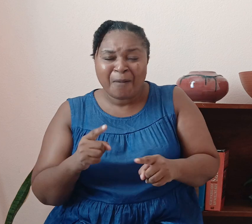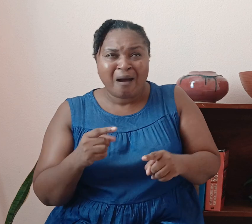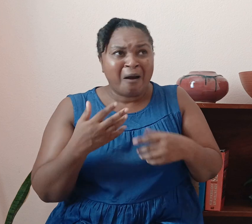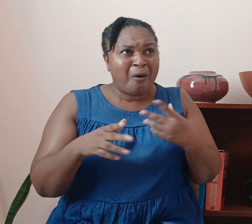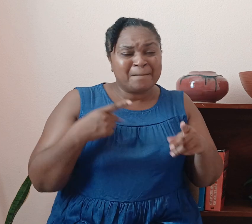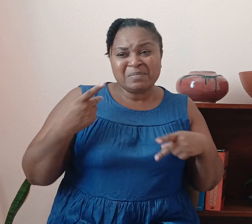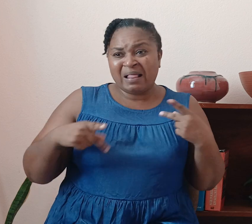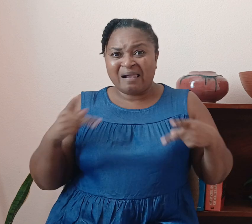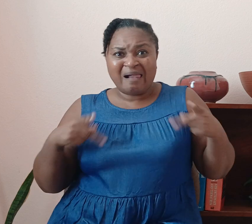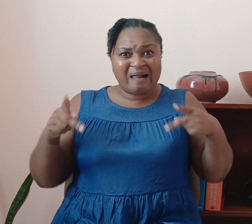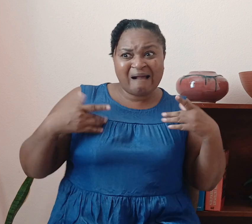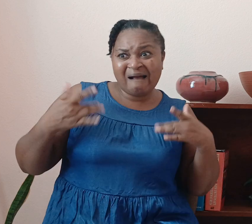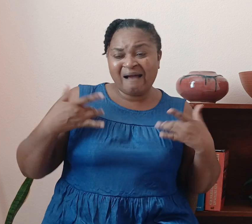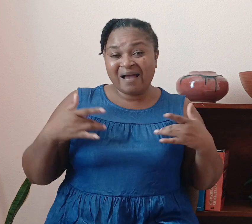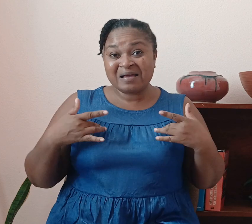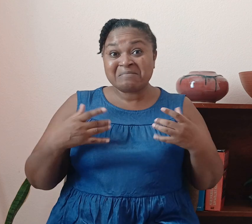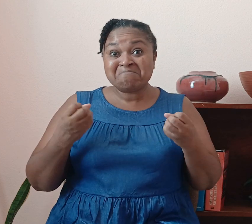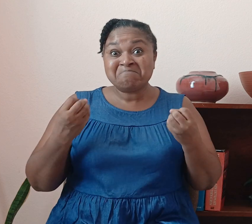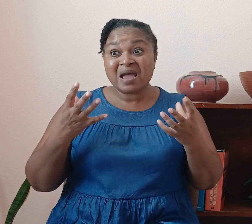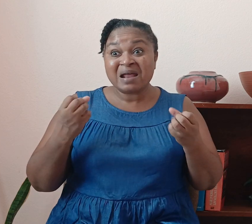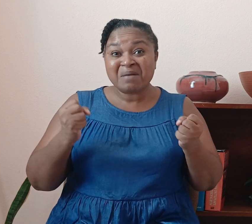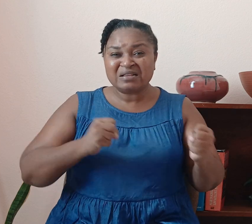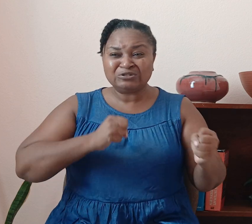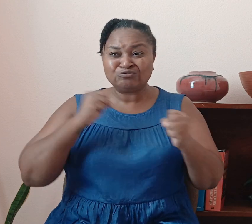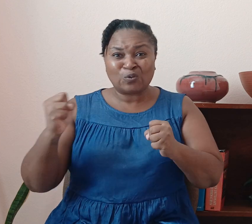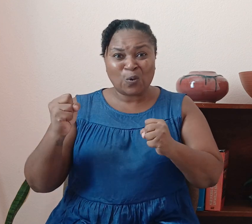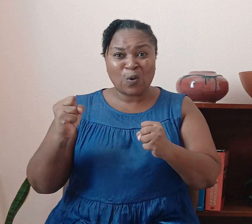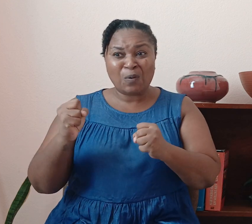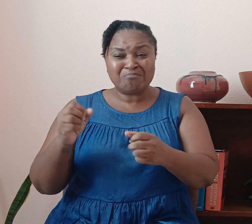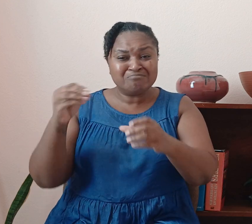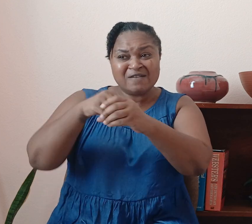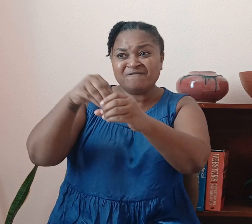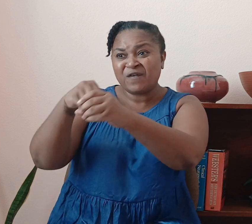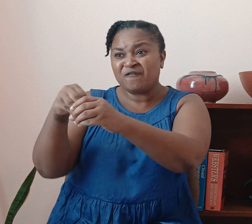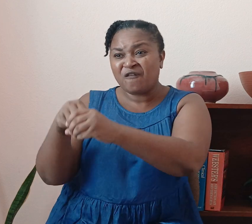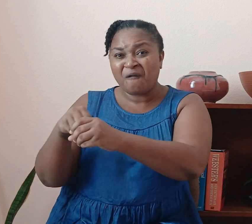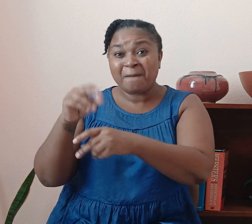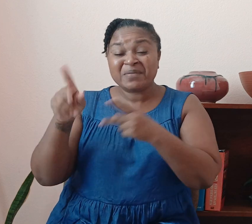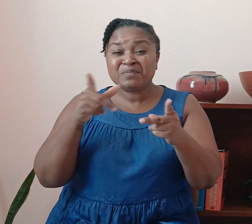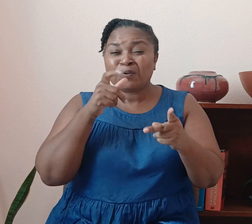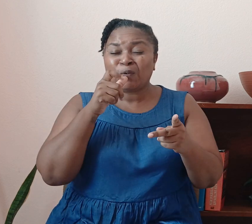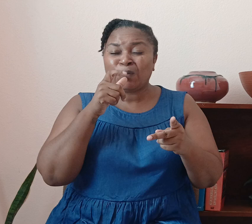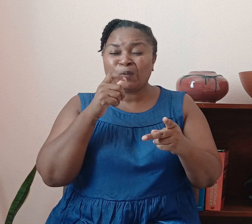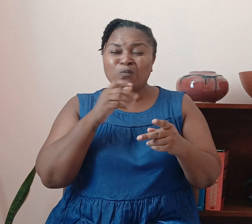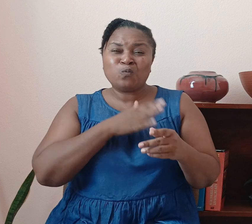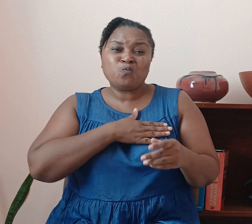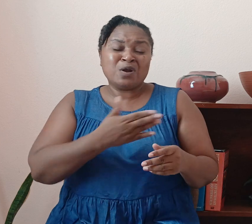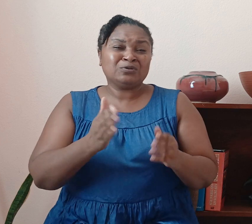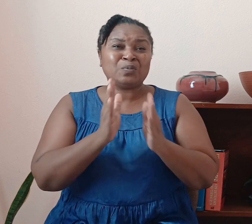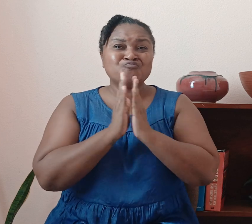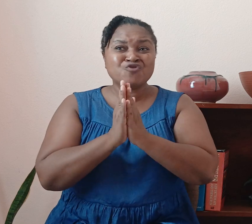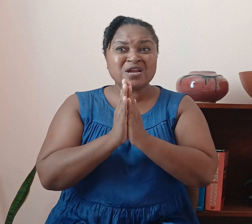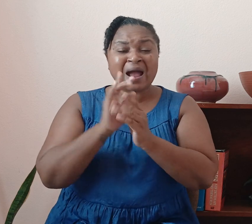participation from people who wanted to pray about the matters raised by the theme.